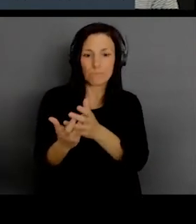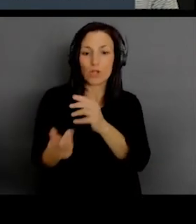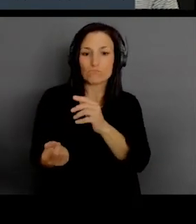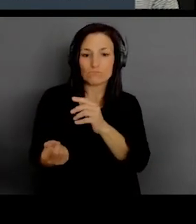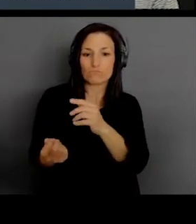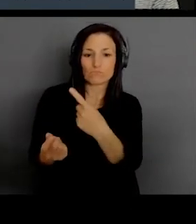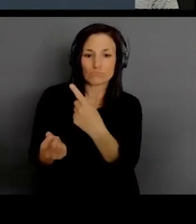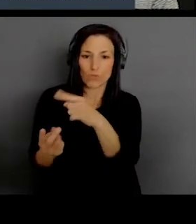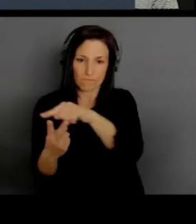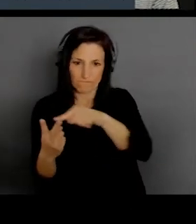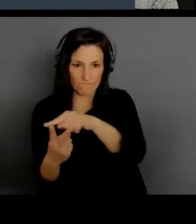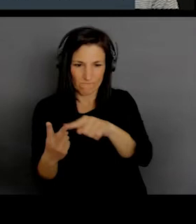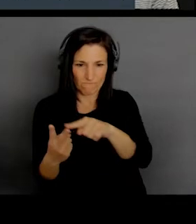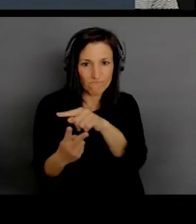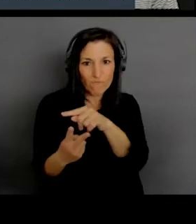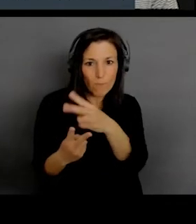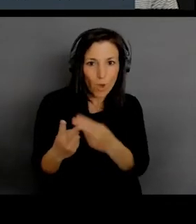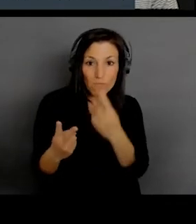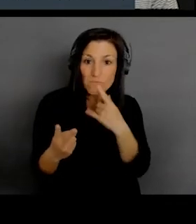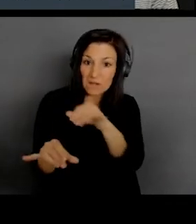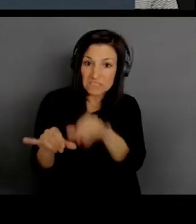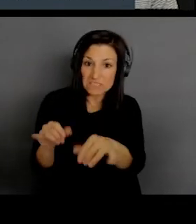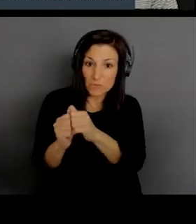For now I'm gonna stick with MySQL.